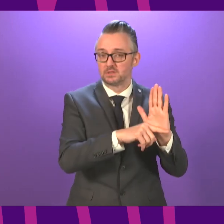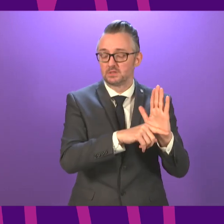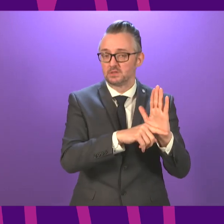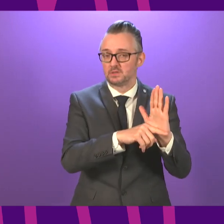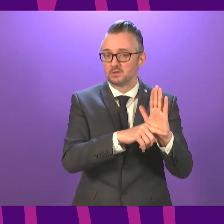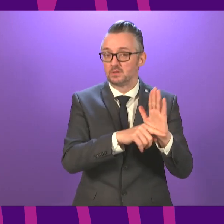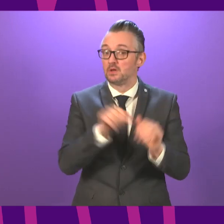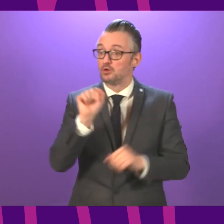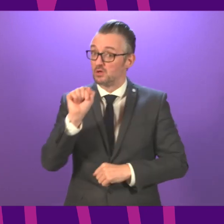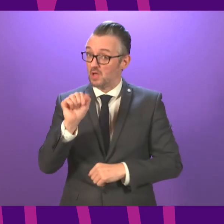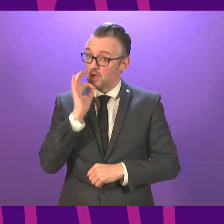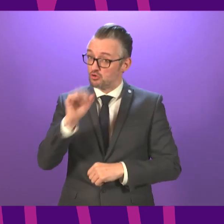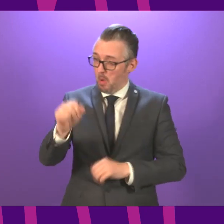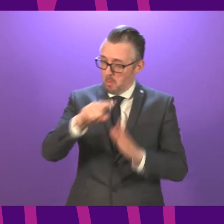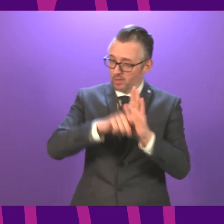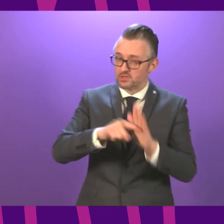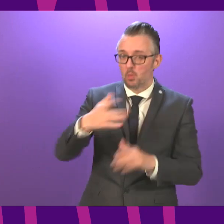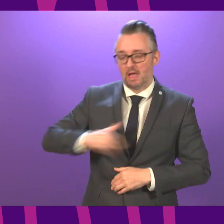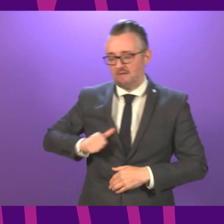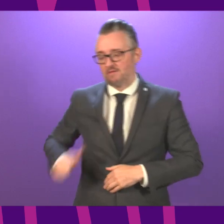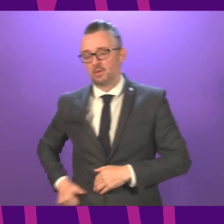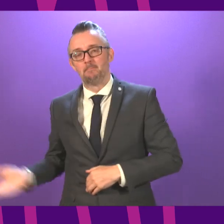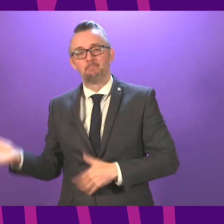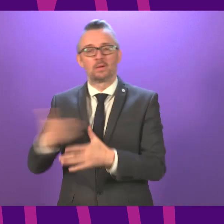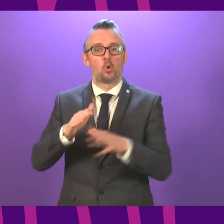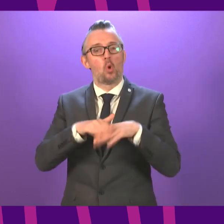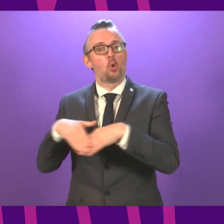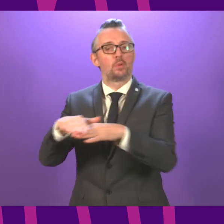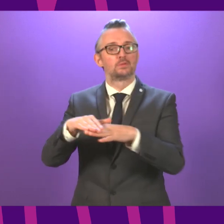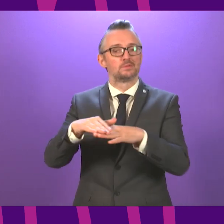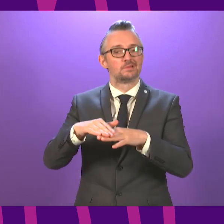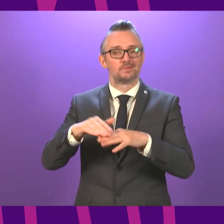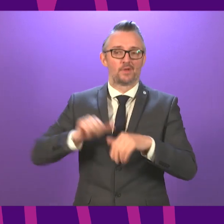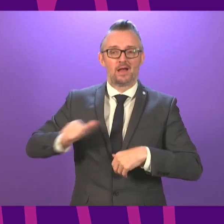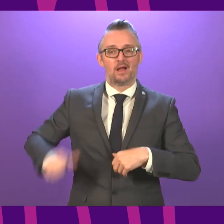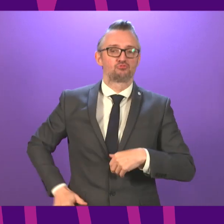Scottish farming to the common agricultural policy, reformed or otherwise? Will he explain